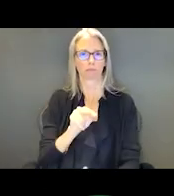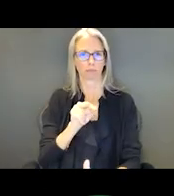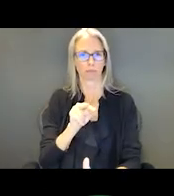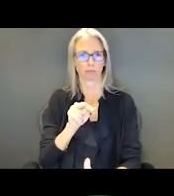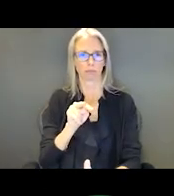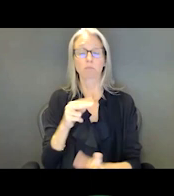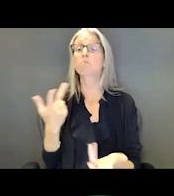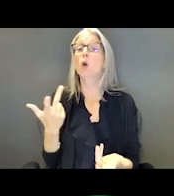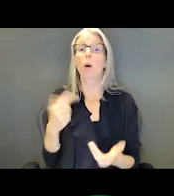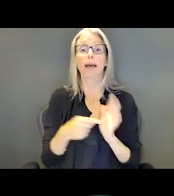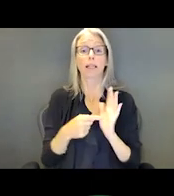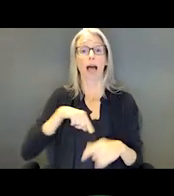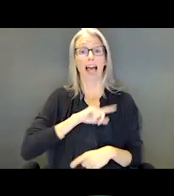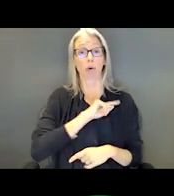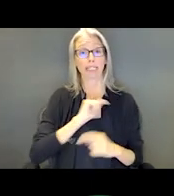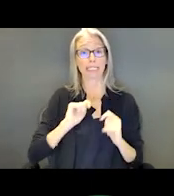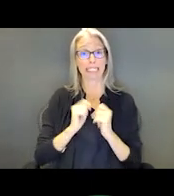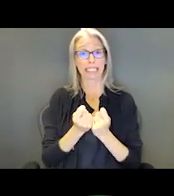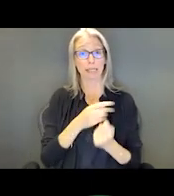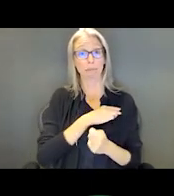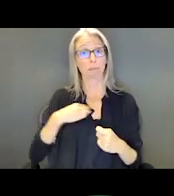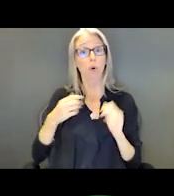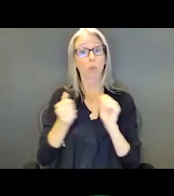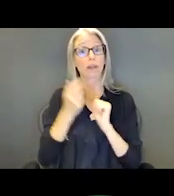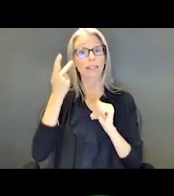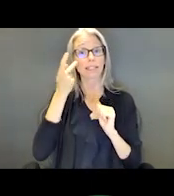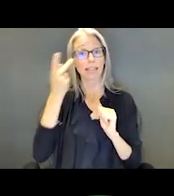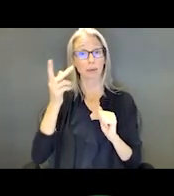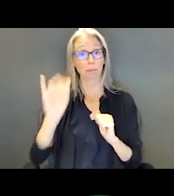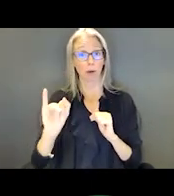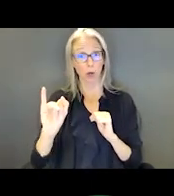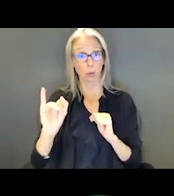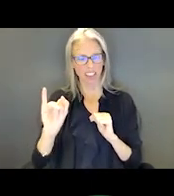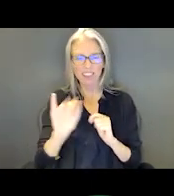My initial plan was to produce stories that represent lived experience by using fictional